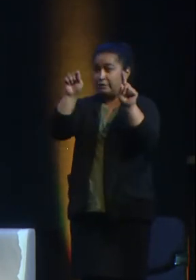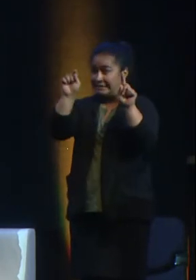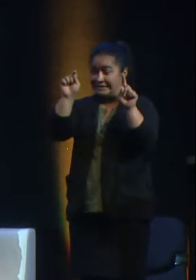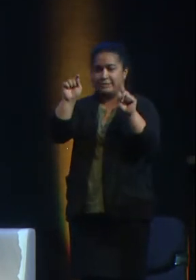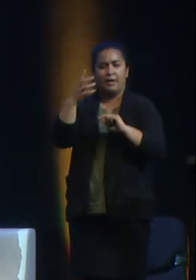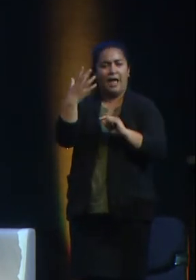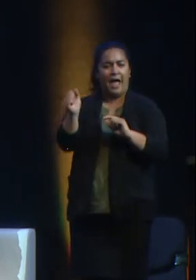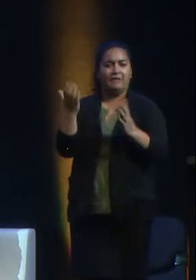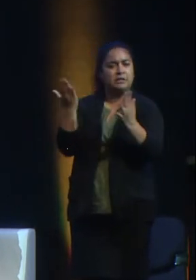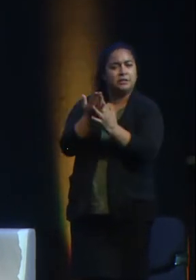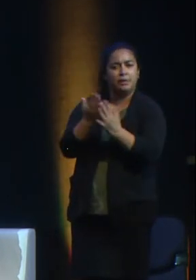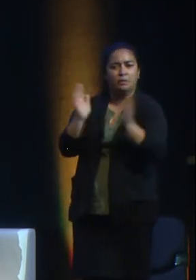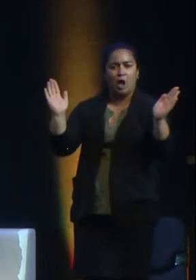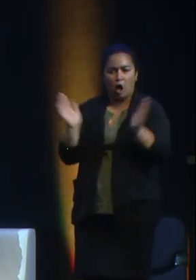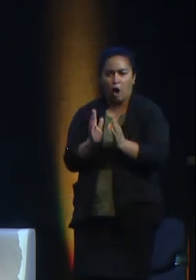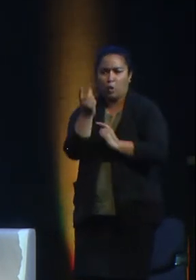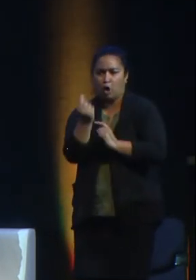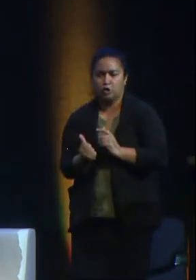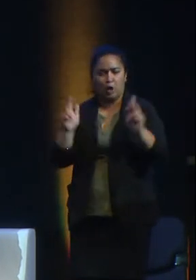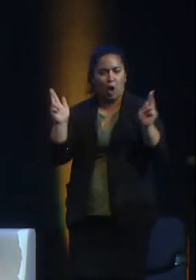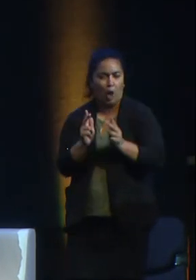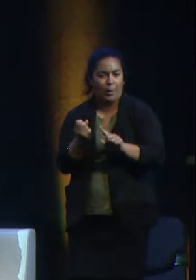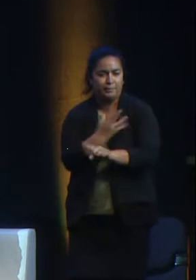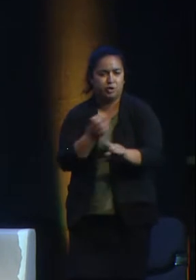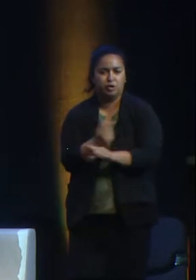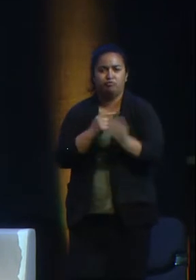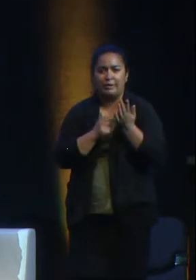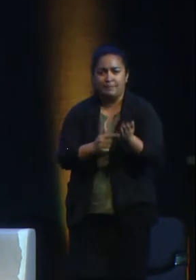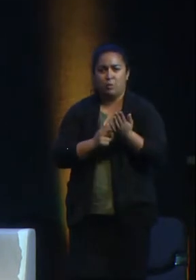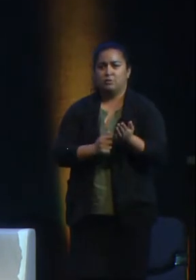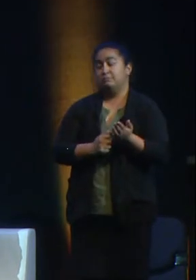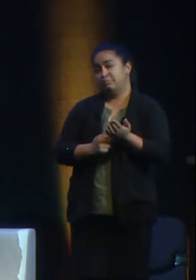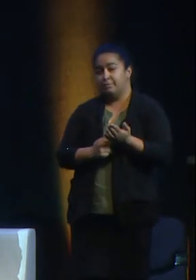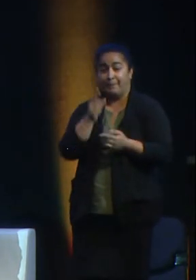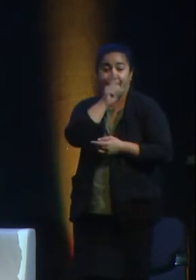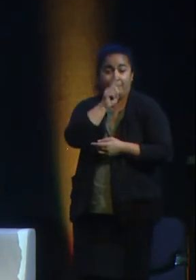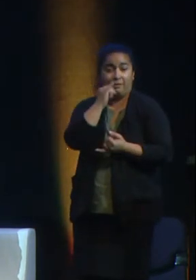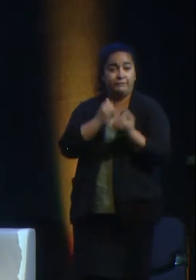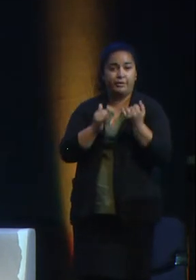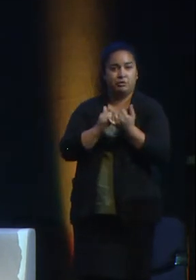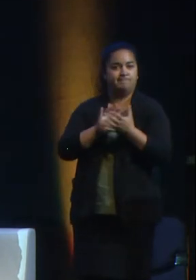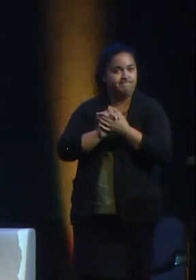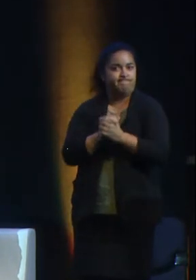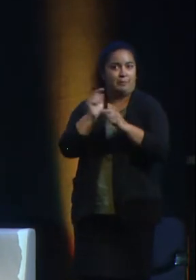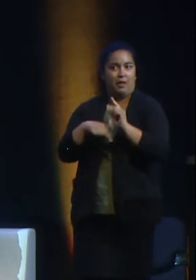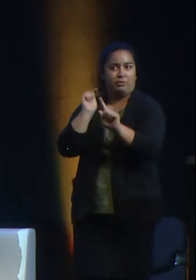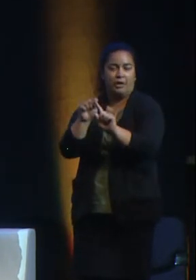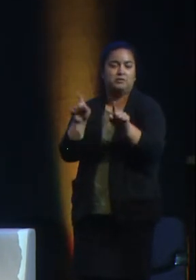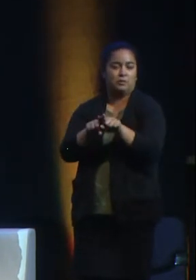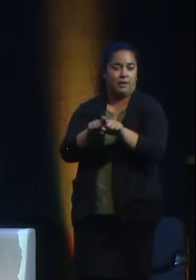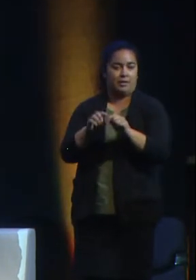low-cost low emissions transport. People were very passionate about this. That can mean